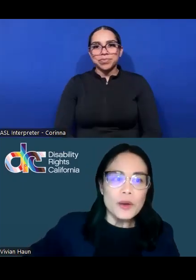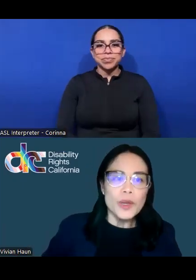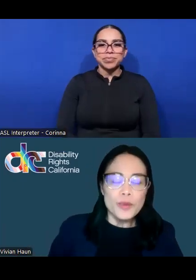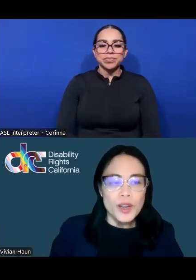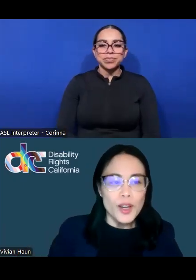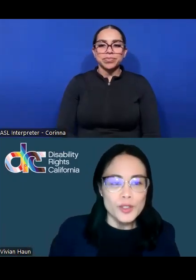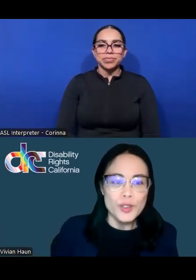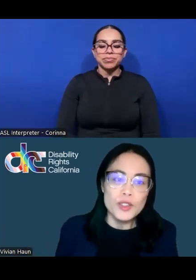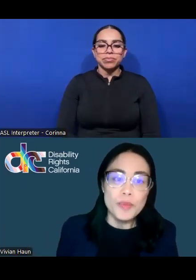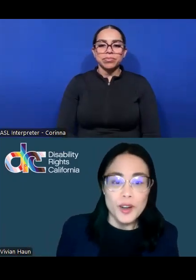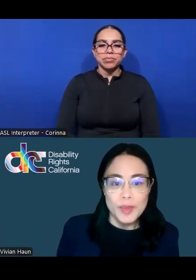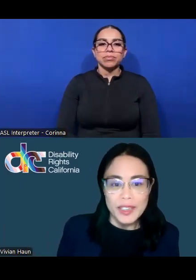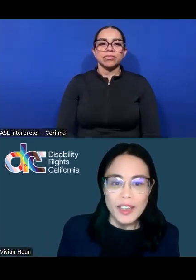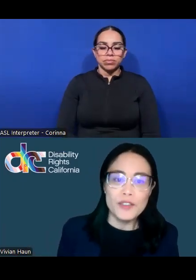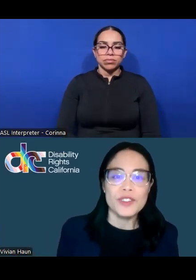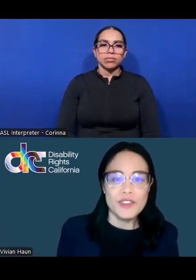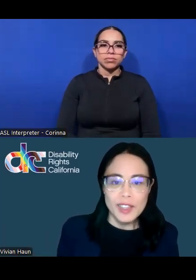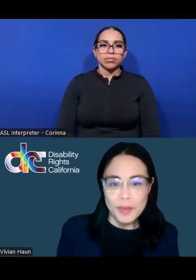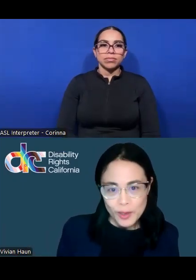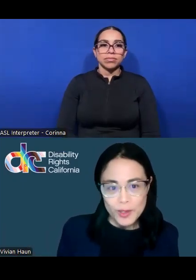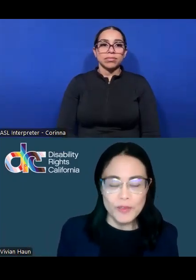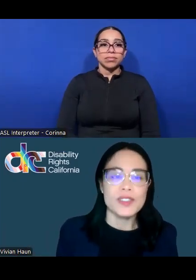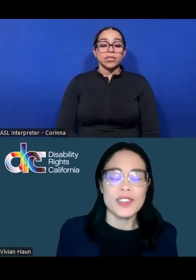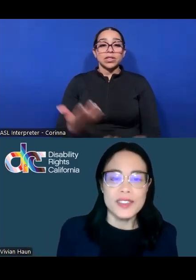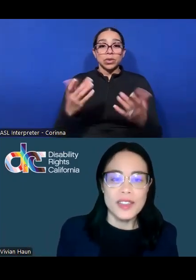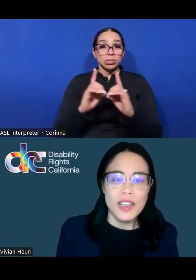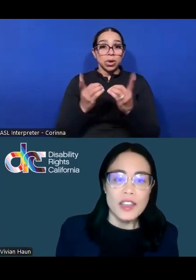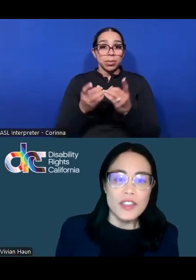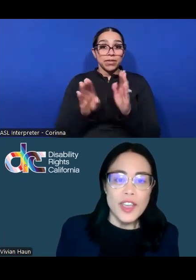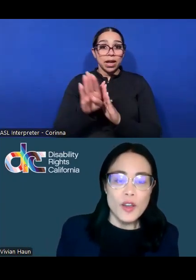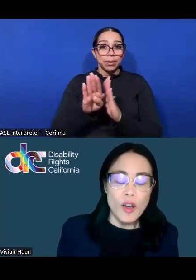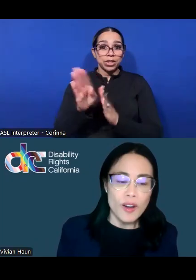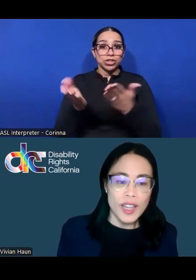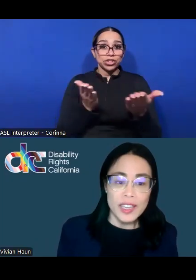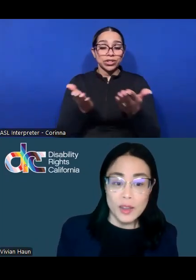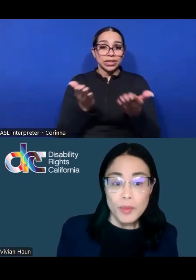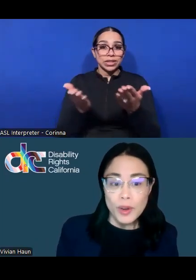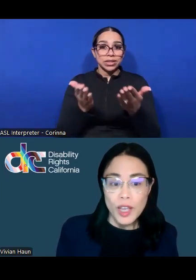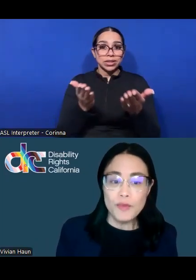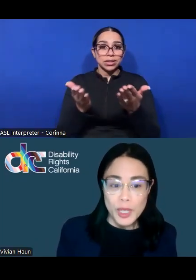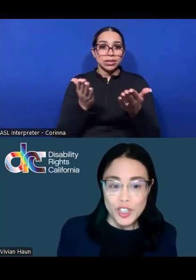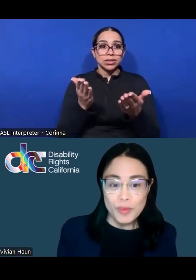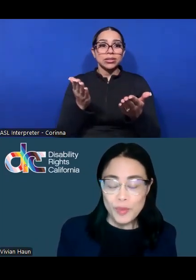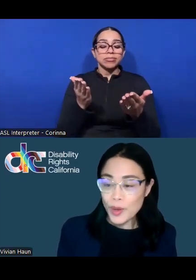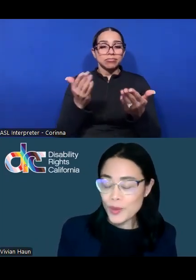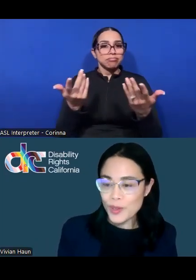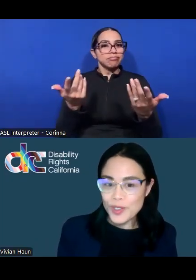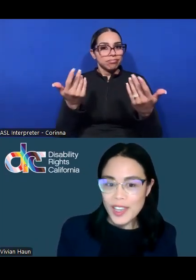With regard to the Department of Developmental Services, there are a number of budget proposals